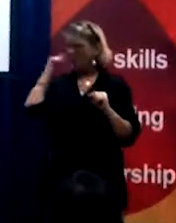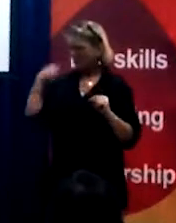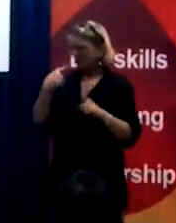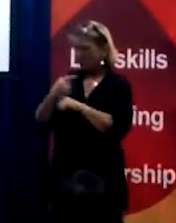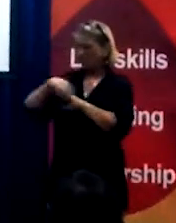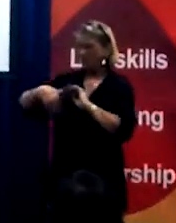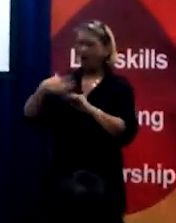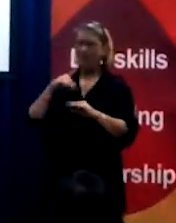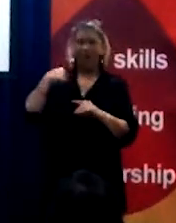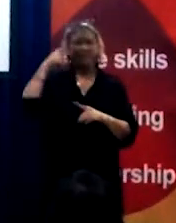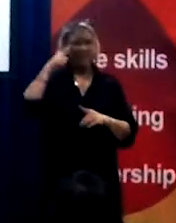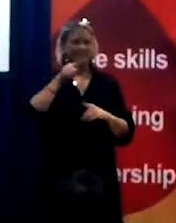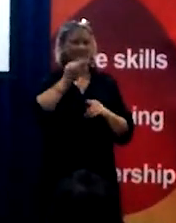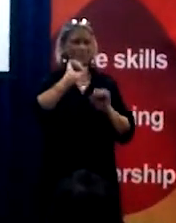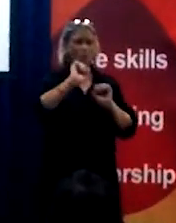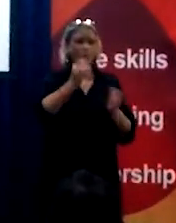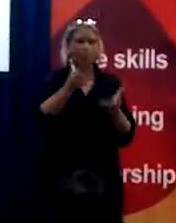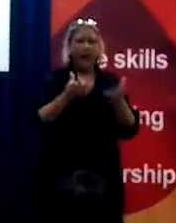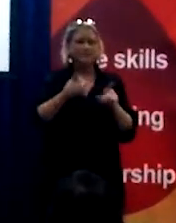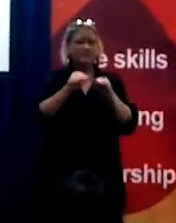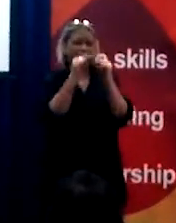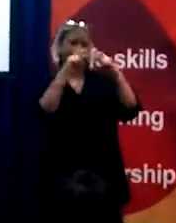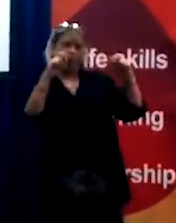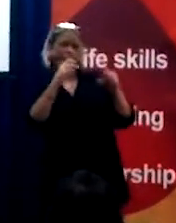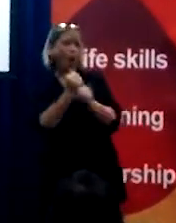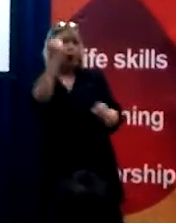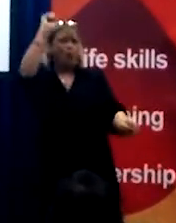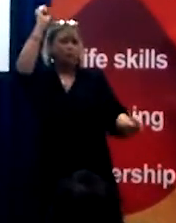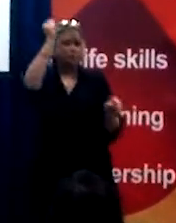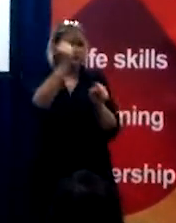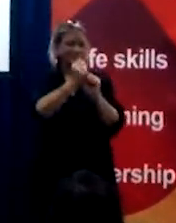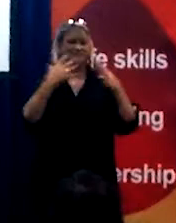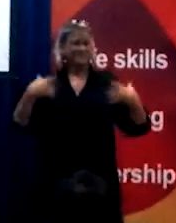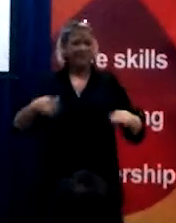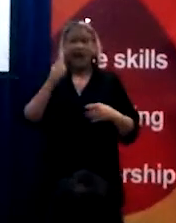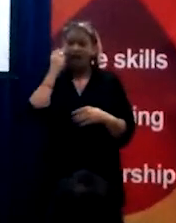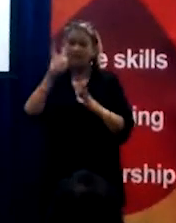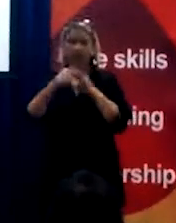models are worth their weight in gold. We have Deaf role models in every class, they go on every excursion and they’re involved